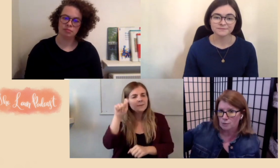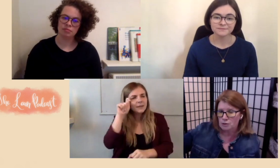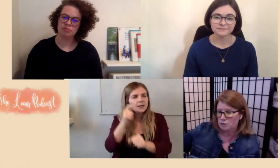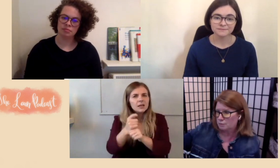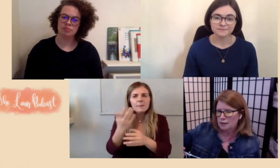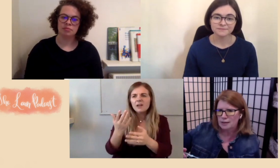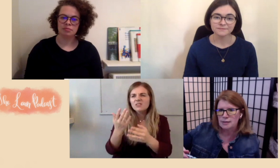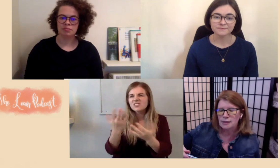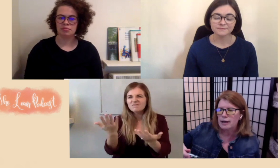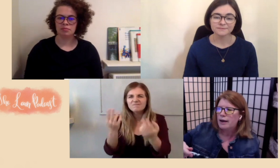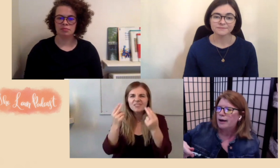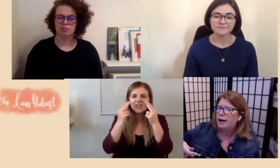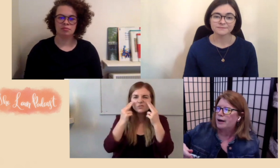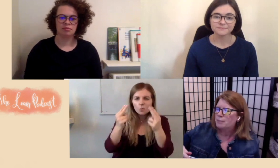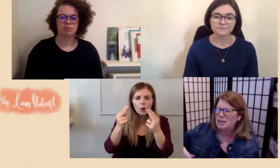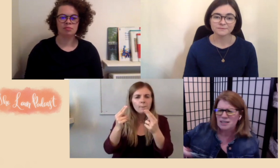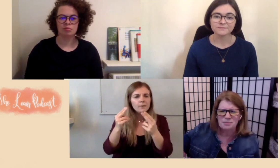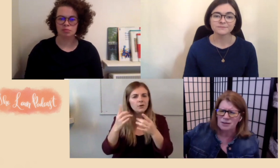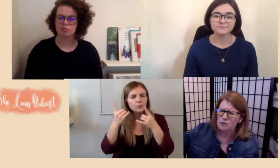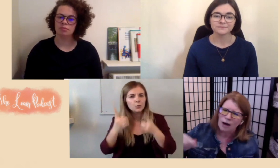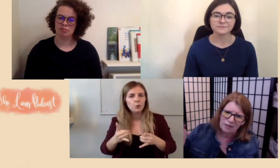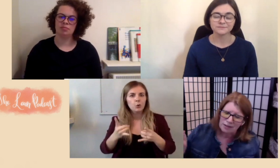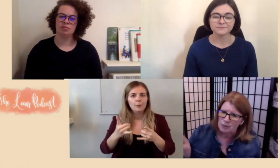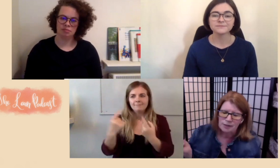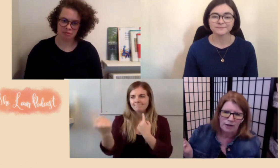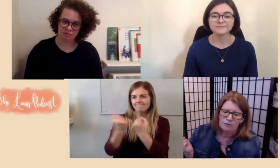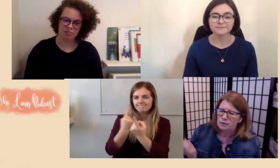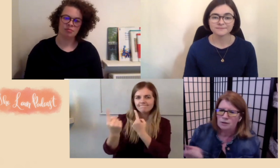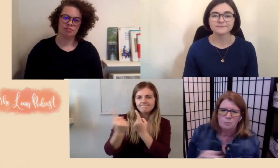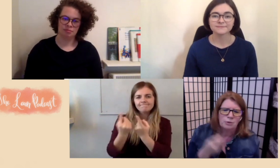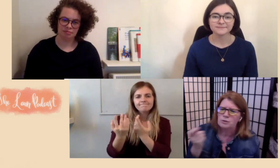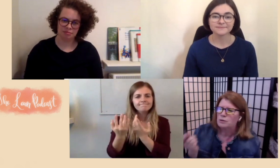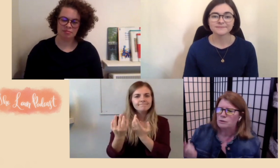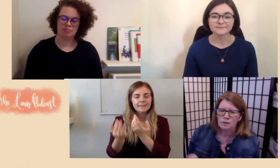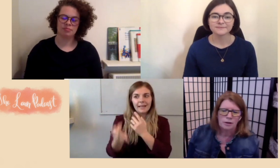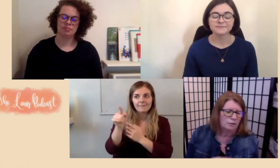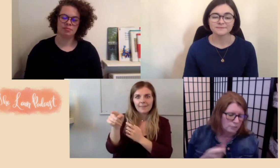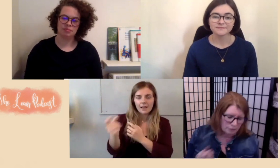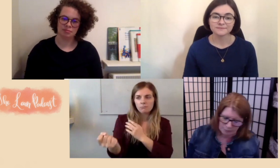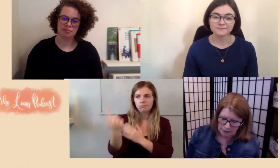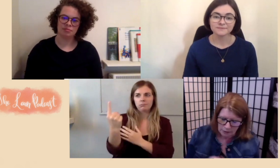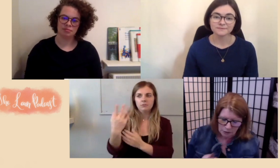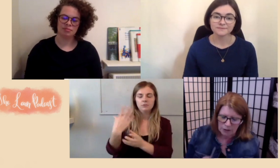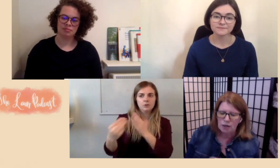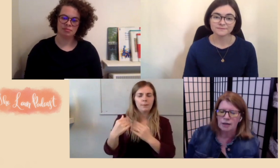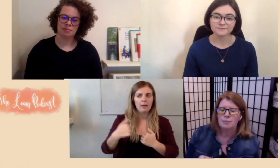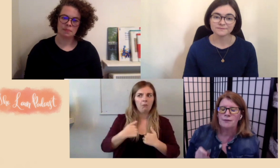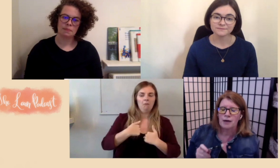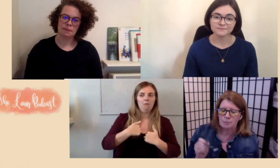is that you say, "I wonder what that person is responding to." And to give, again, as I've already said,